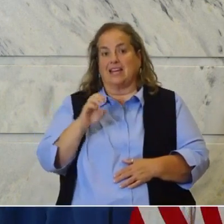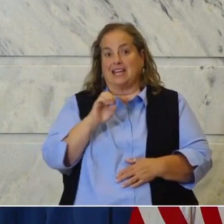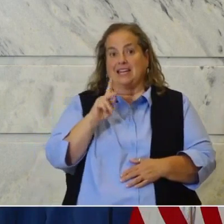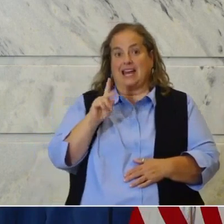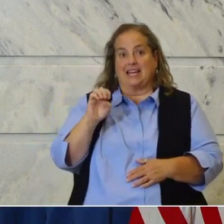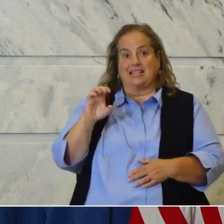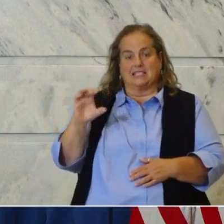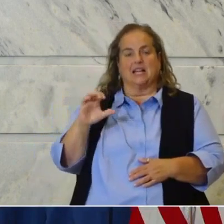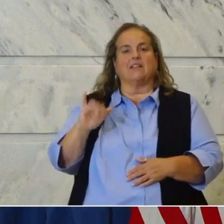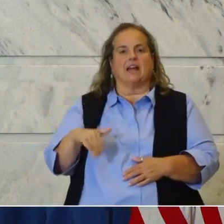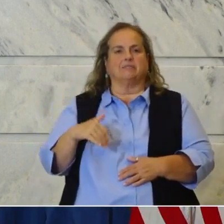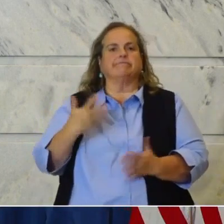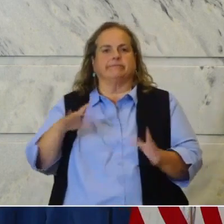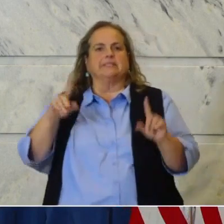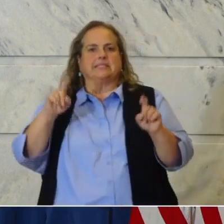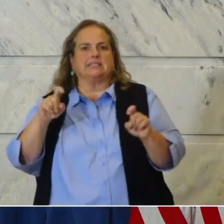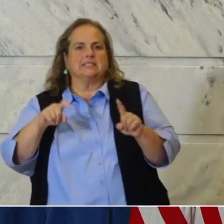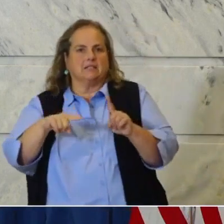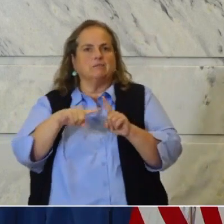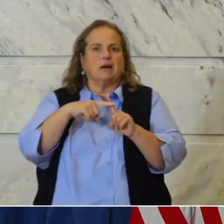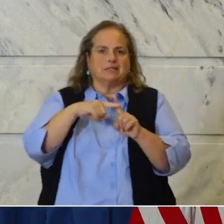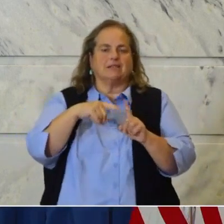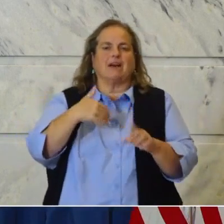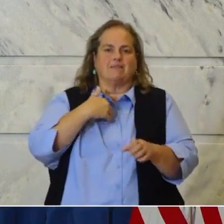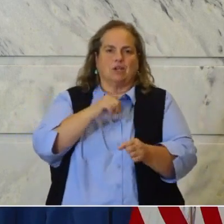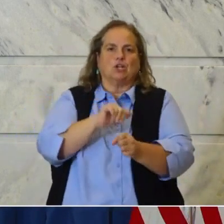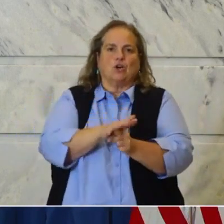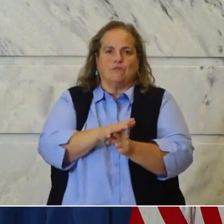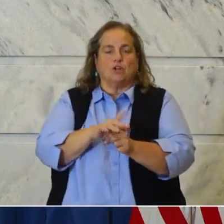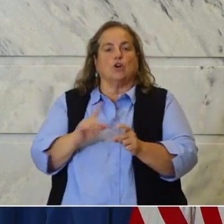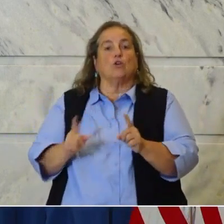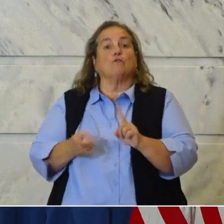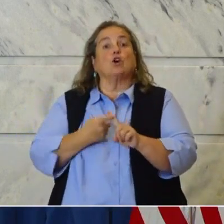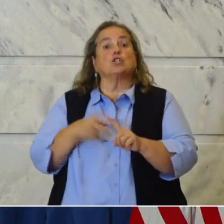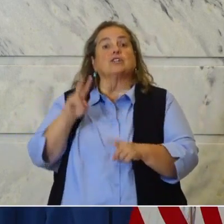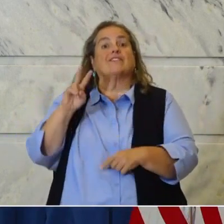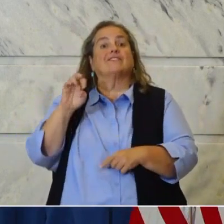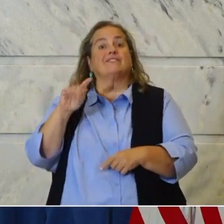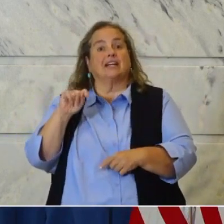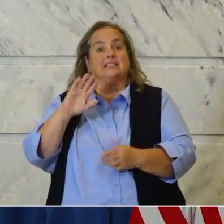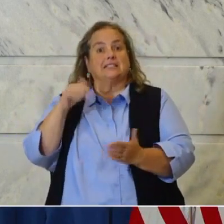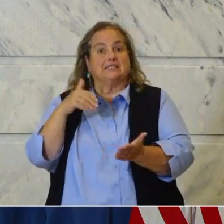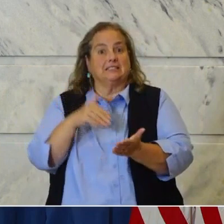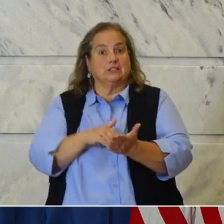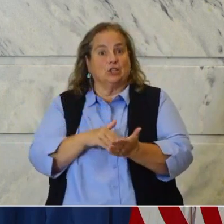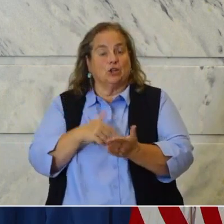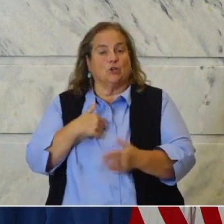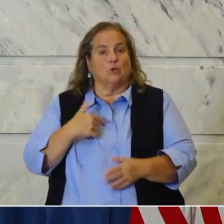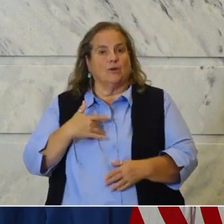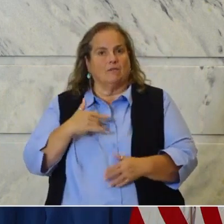tested positive. This is our first veteran centre, I believe, with an extensive outbreak.